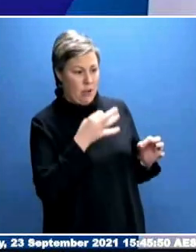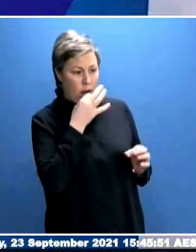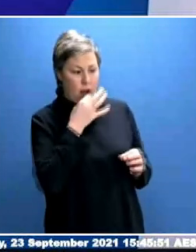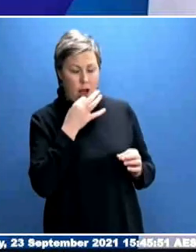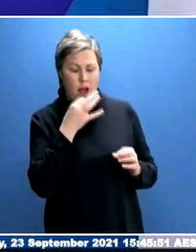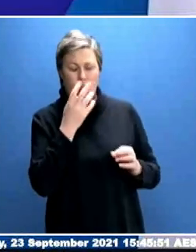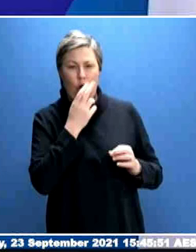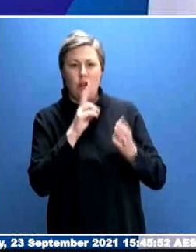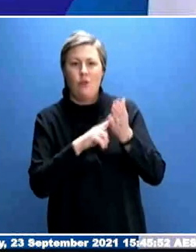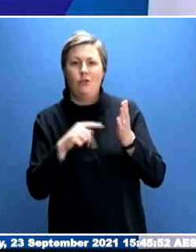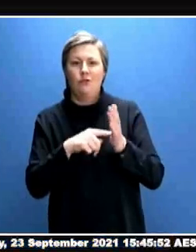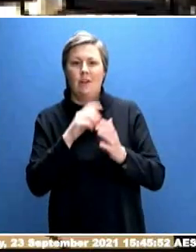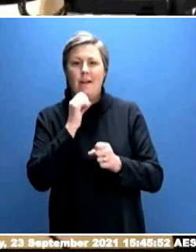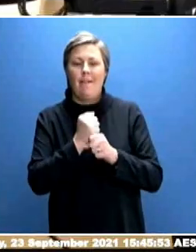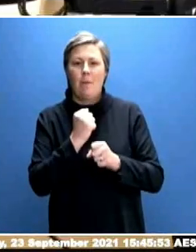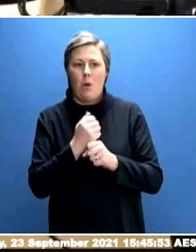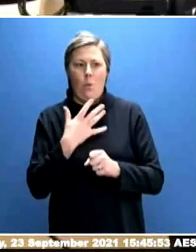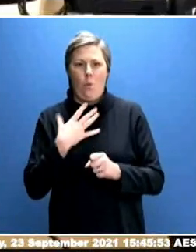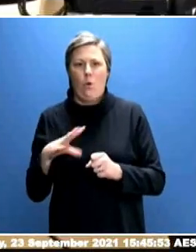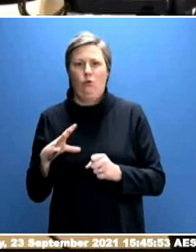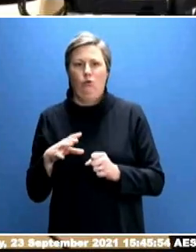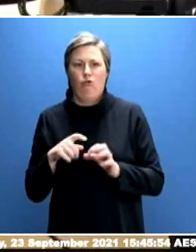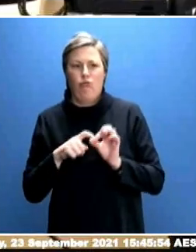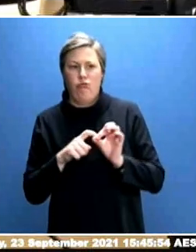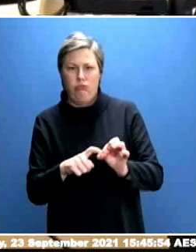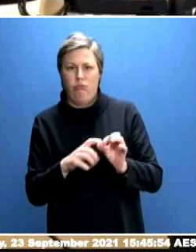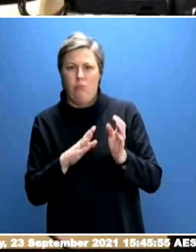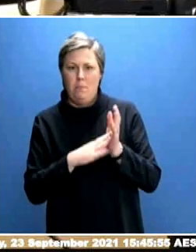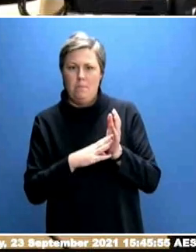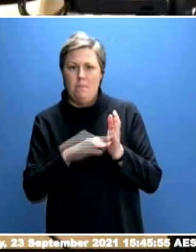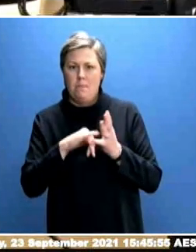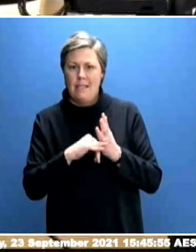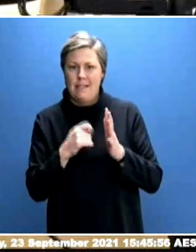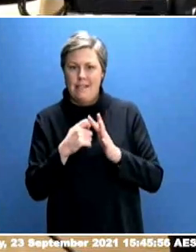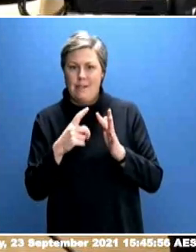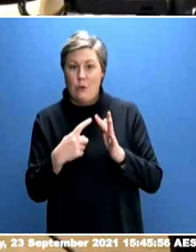I wanted to deal with that before Ms Kerr is excused. Yes, go ahead.